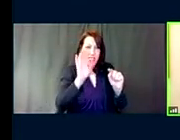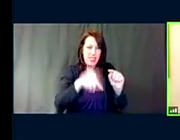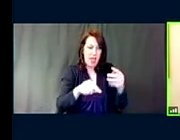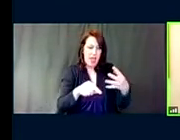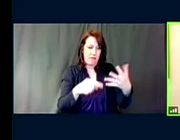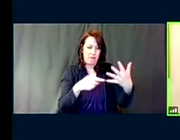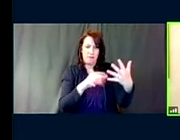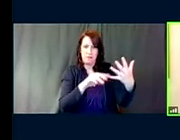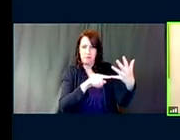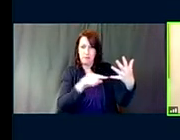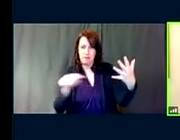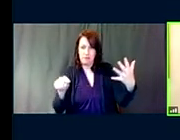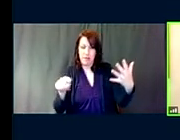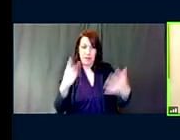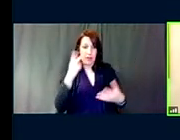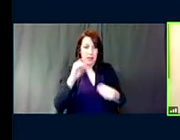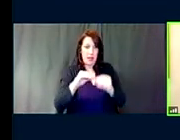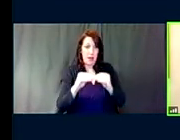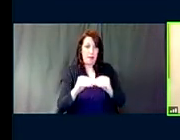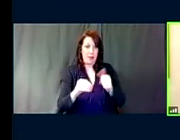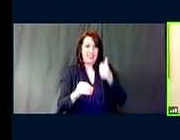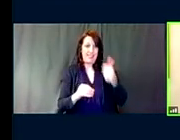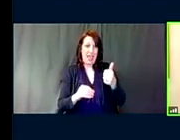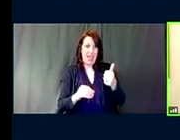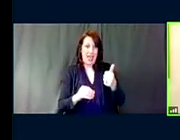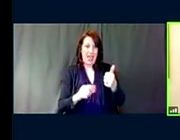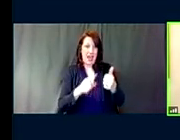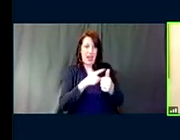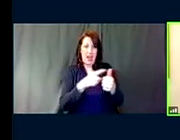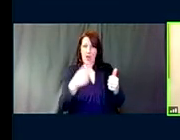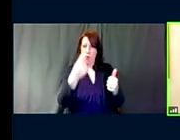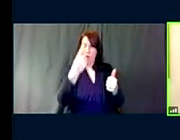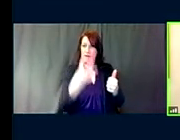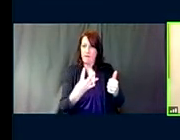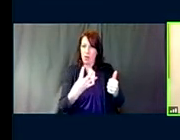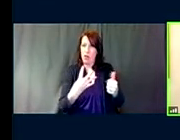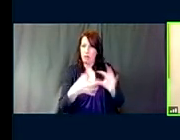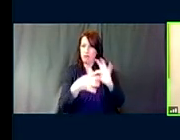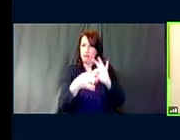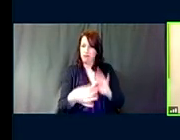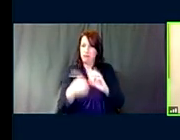EUROPEAN ANCESTRY ALONG THAT CHROMOSOME. IF YOU LOOK AT CHROMOSOME 10 A QUARTER OF IT IS OF EUROPEAN ANCESTRY.